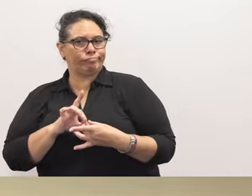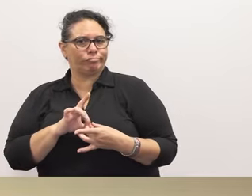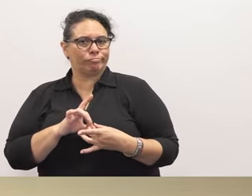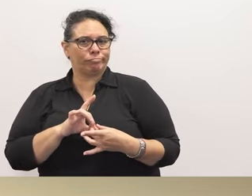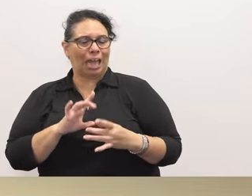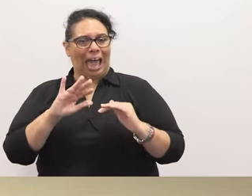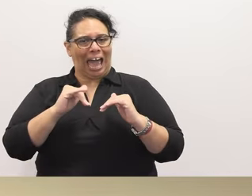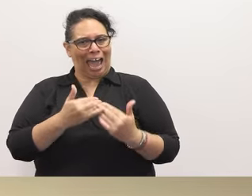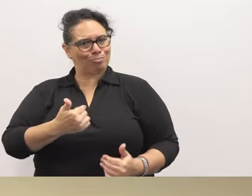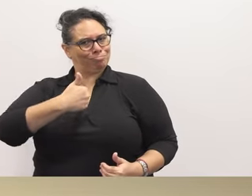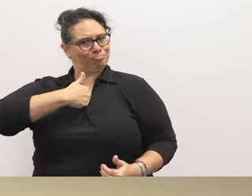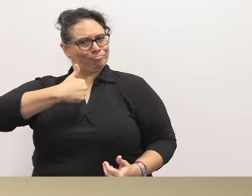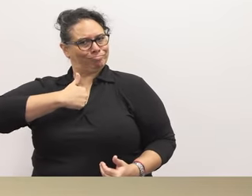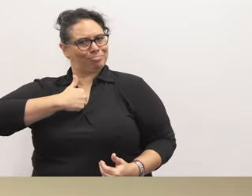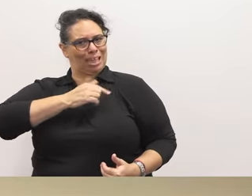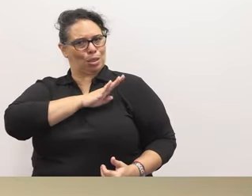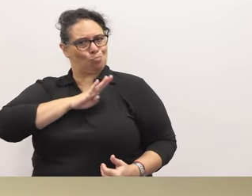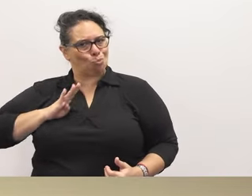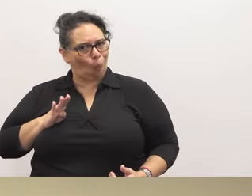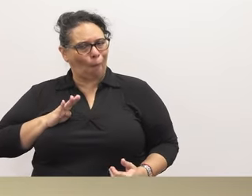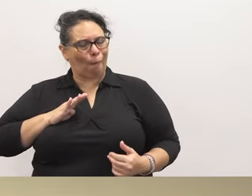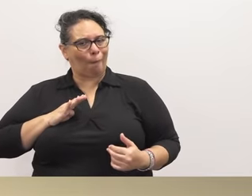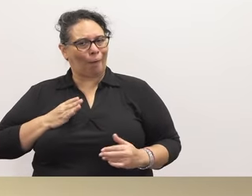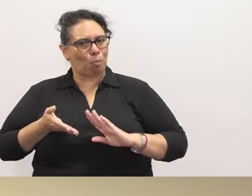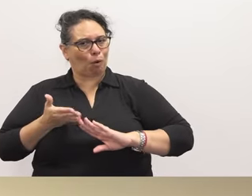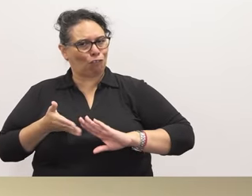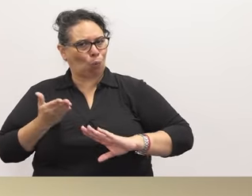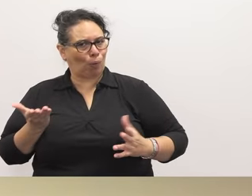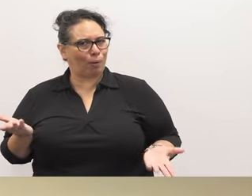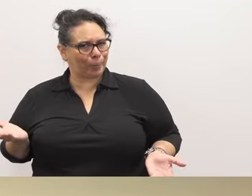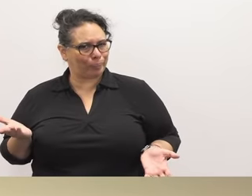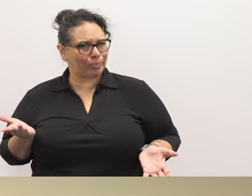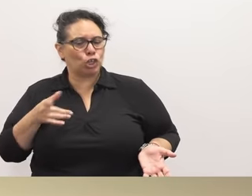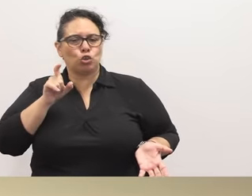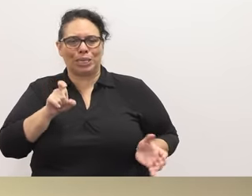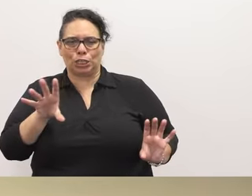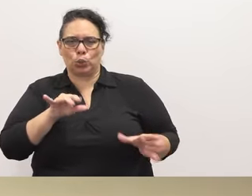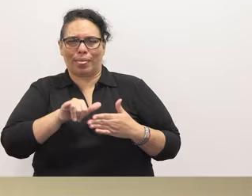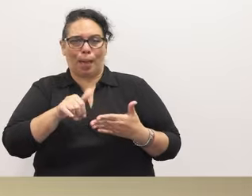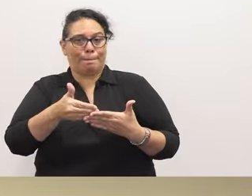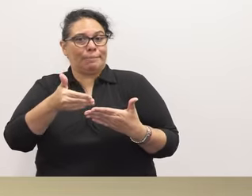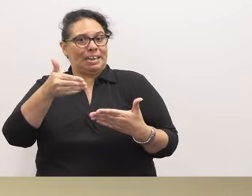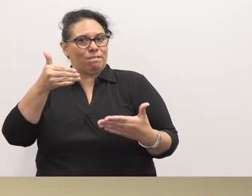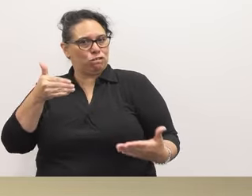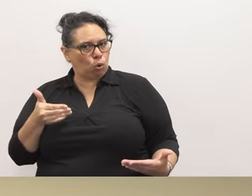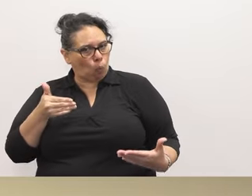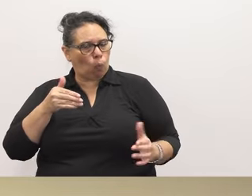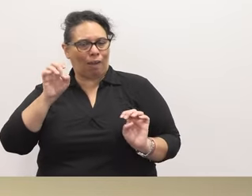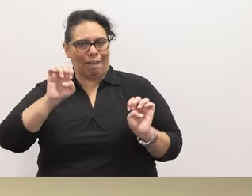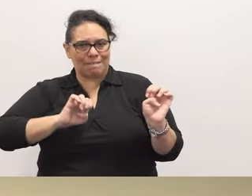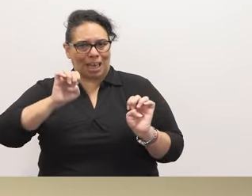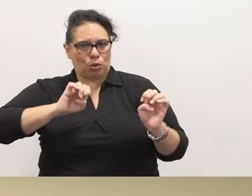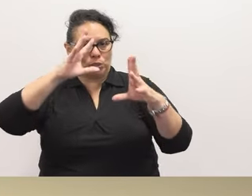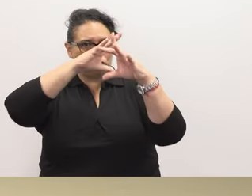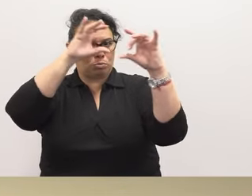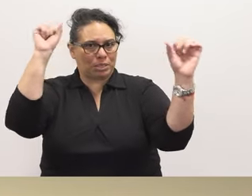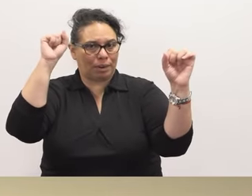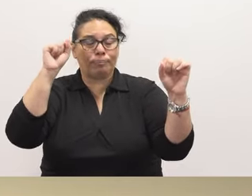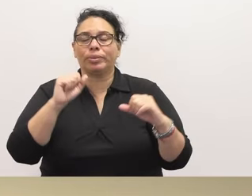And so that's why you've always gotta self-evaluate immediately before evaluating your superintendent. And so that's when in the year